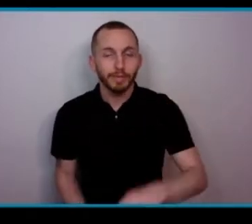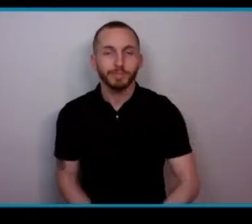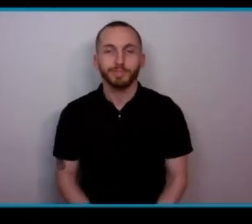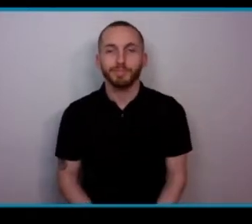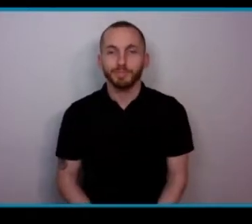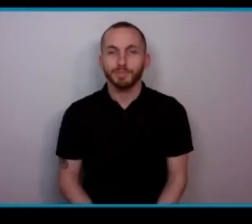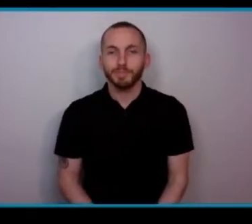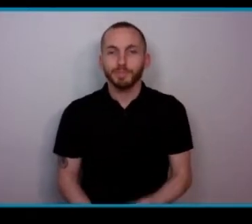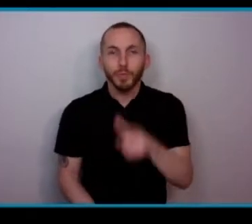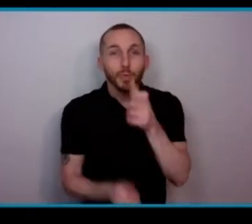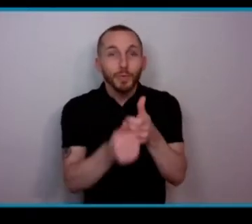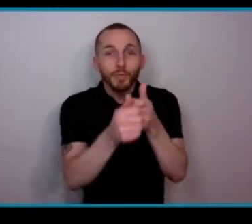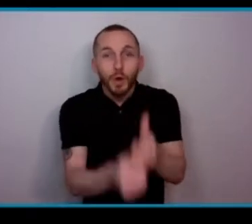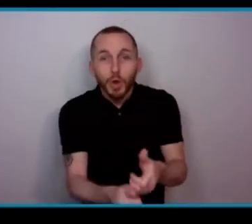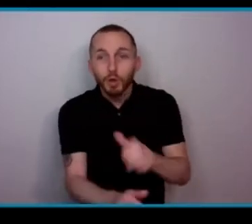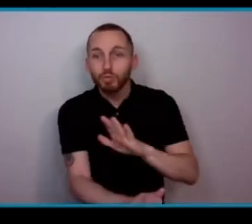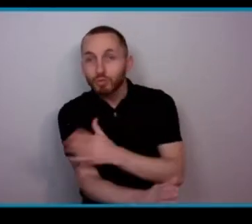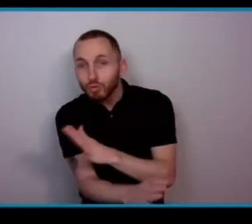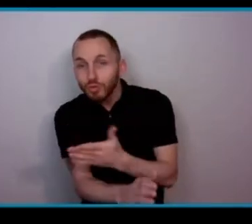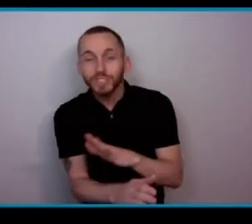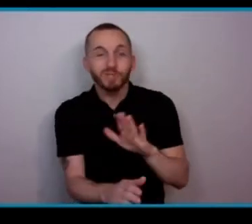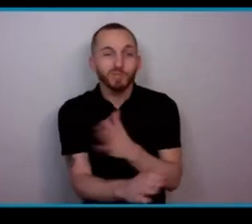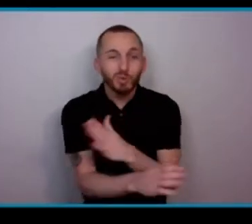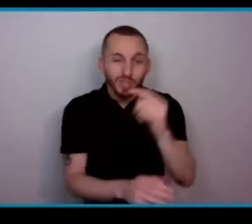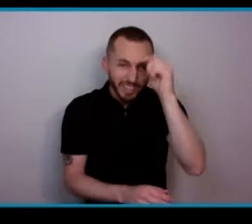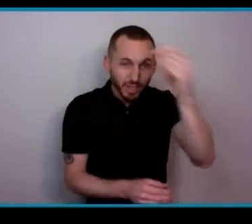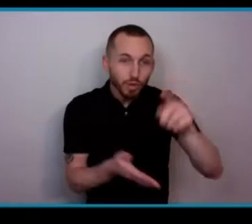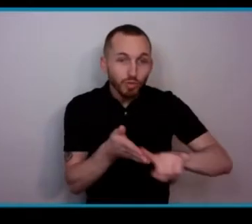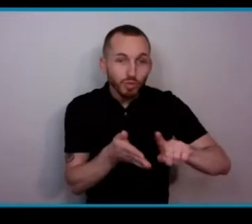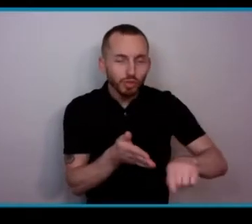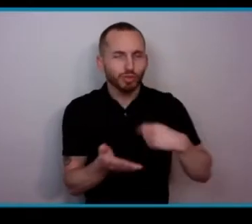therapy research in particular, you may want to visit the Sound Health Network at University